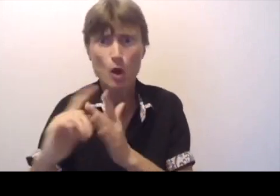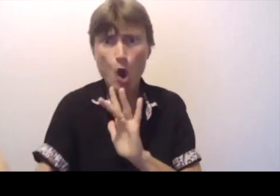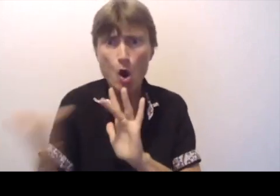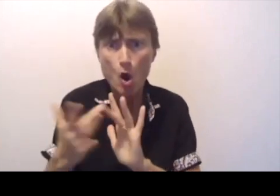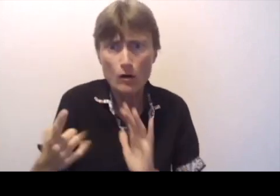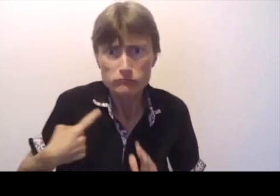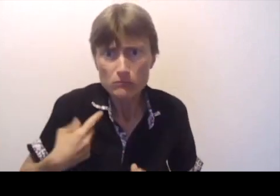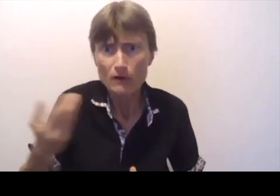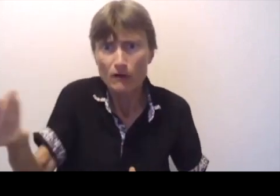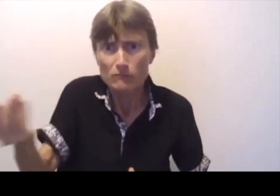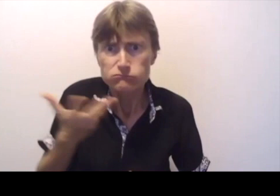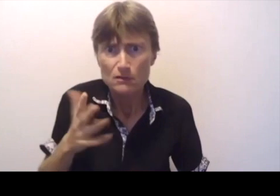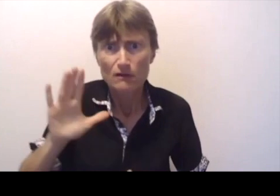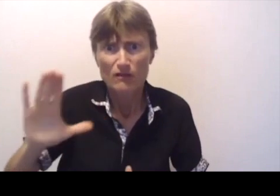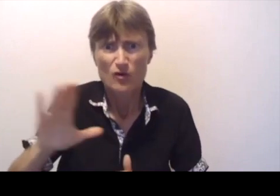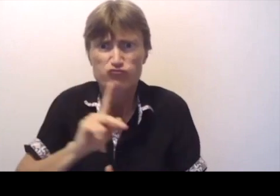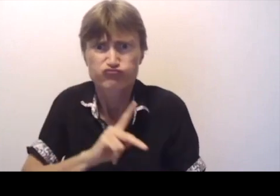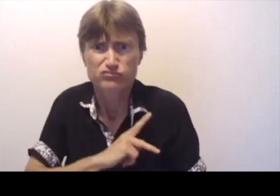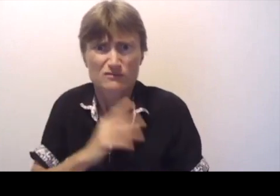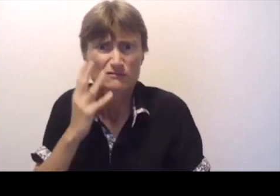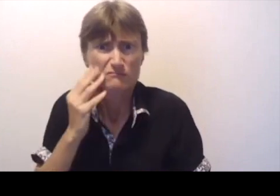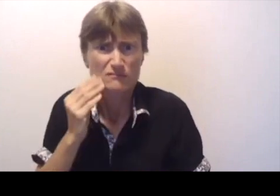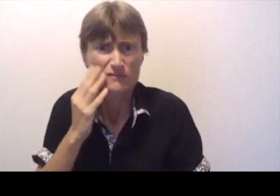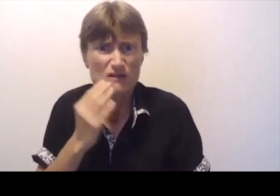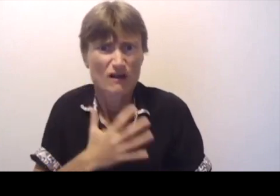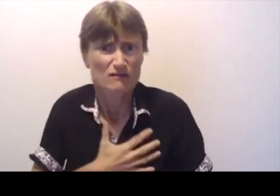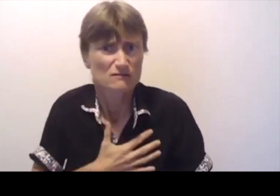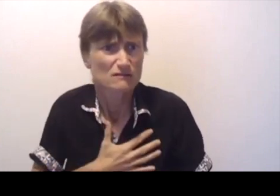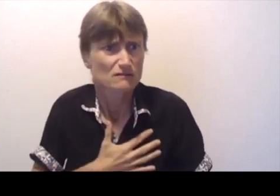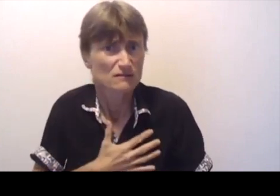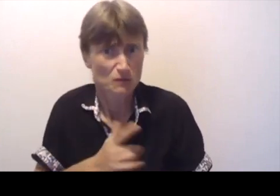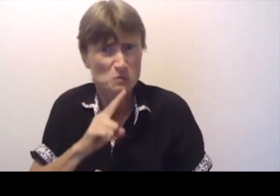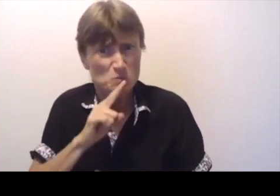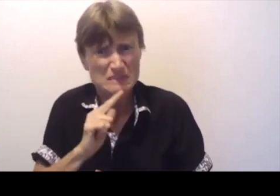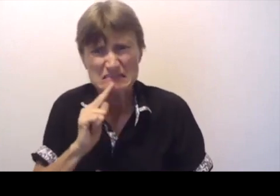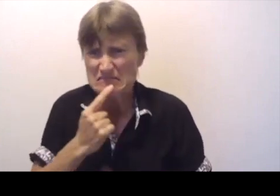trusted me with their personal stories of acute poverty of homelessness